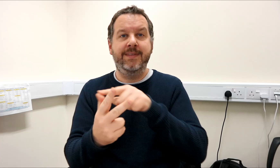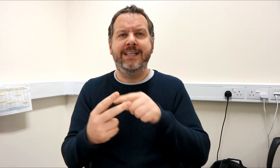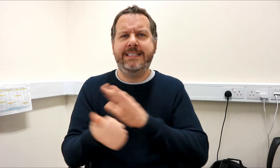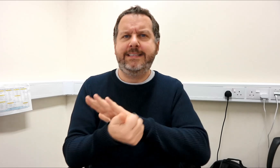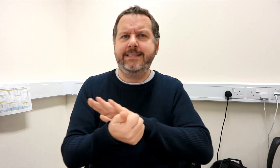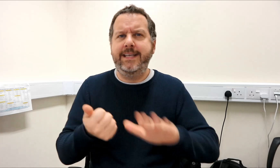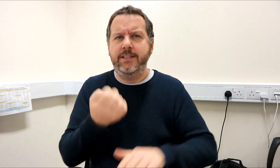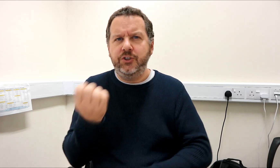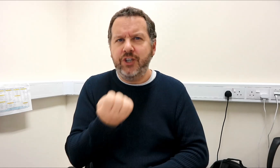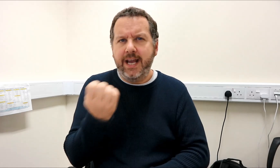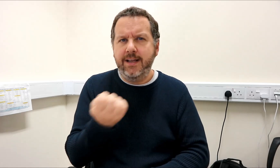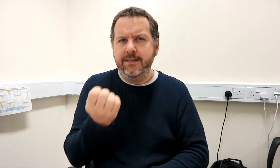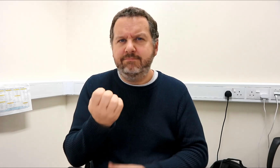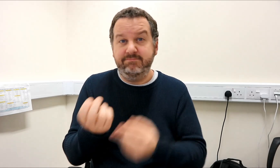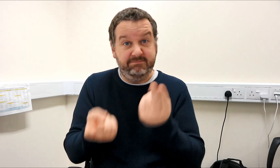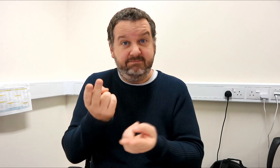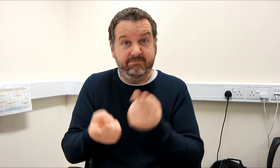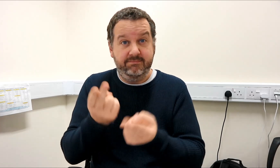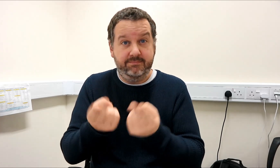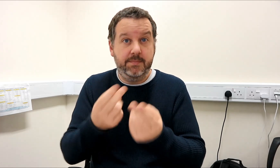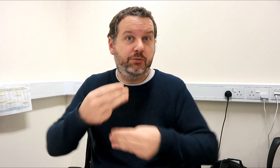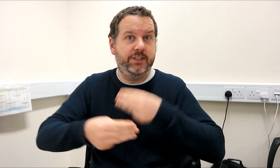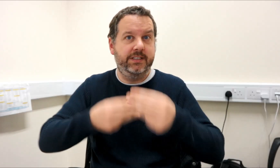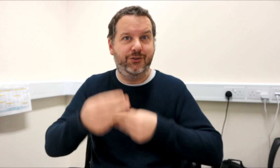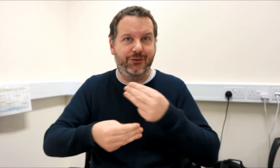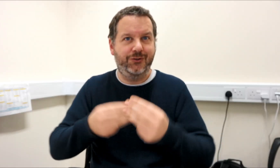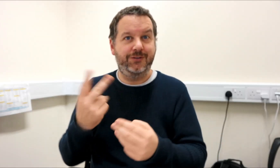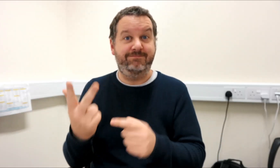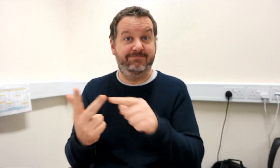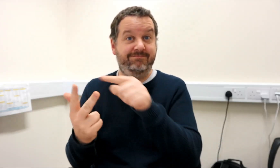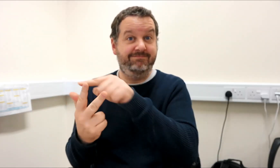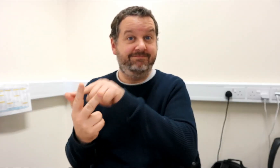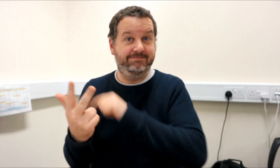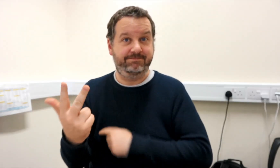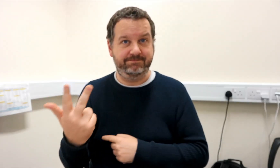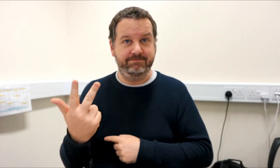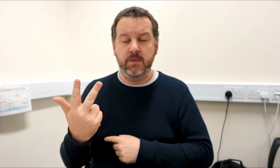and the Skills Checks - Procedures paper.